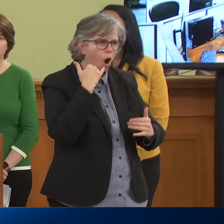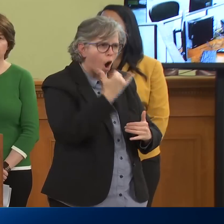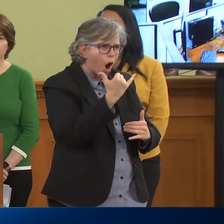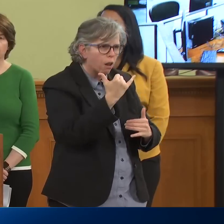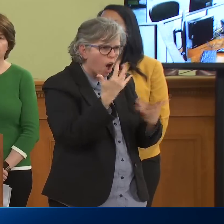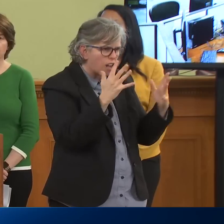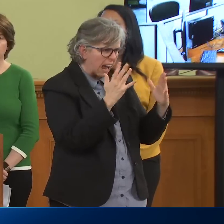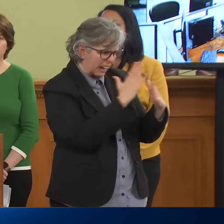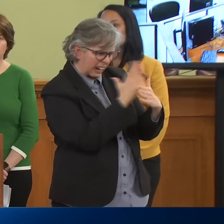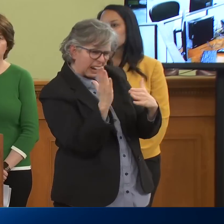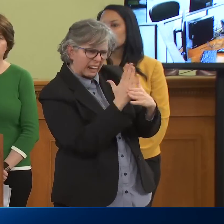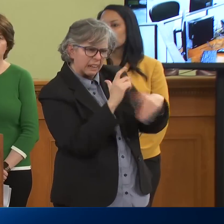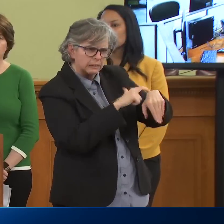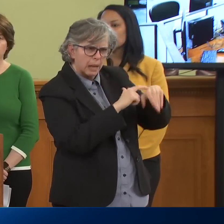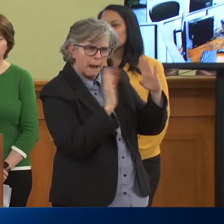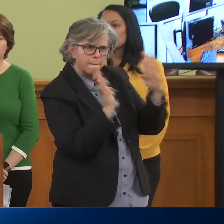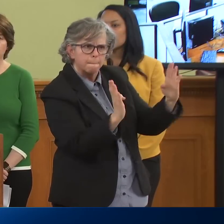12:00 WE HAD 1400 CALLS.